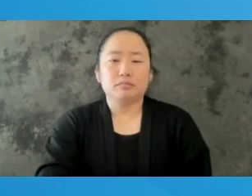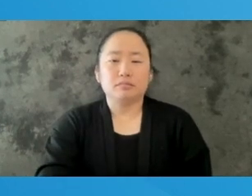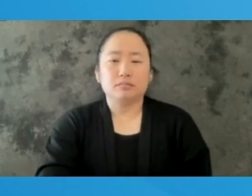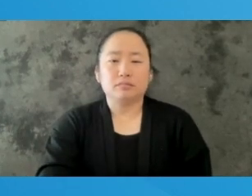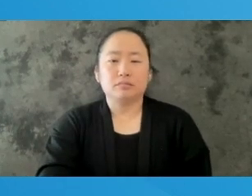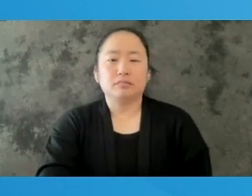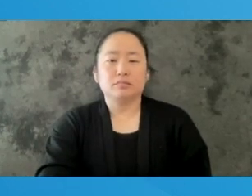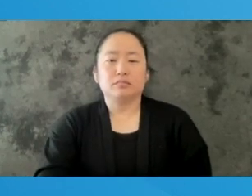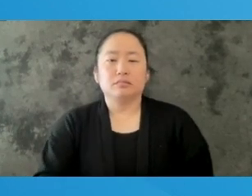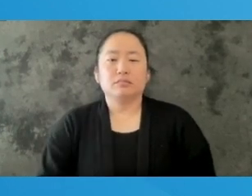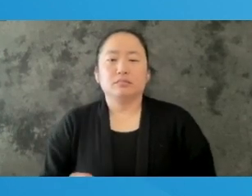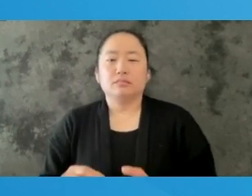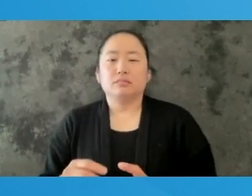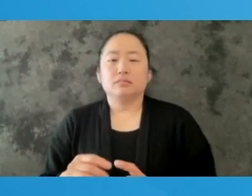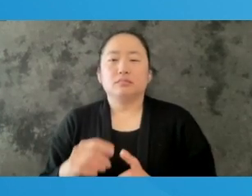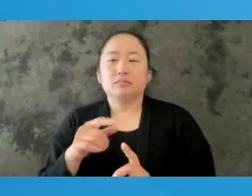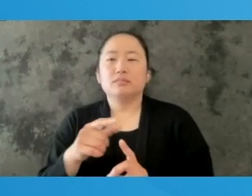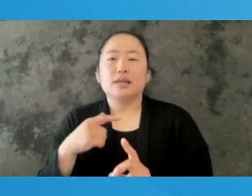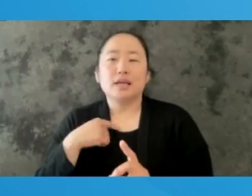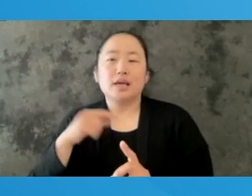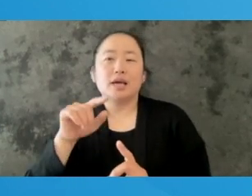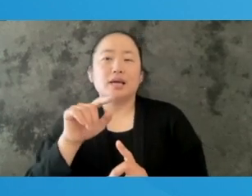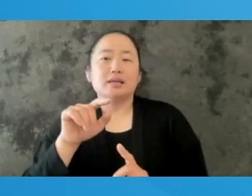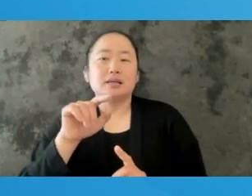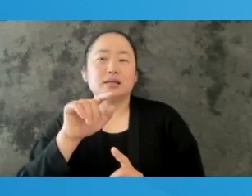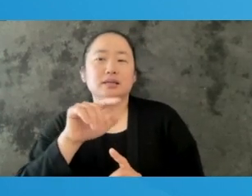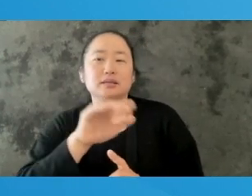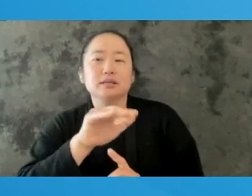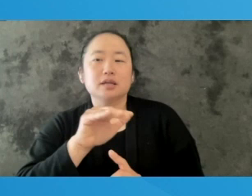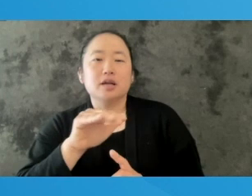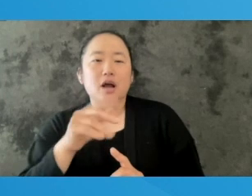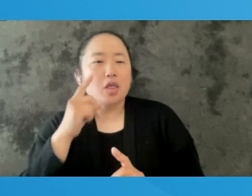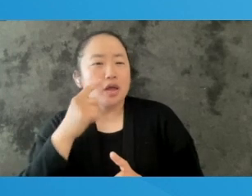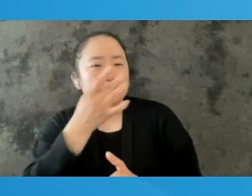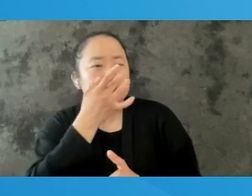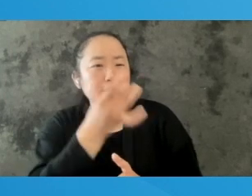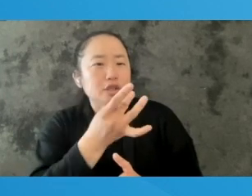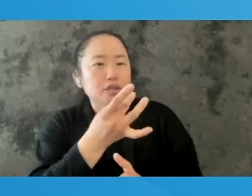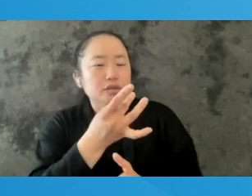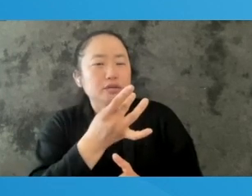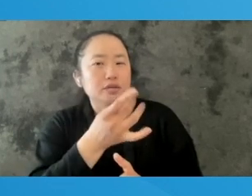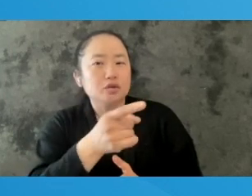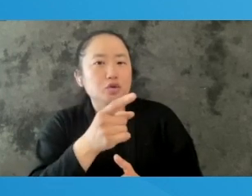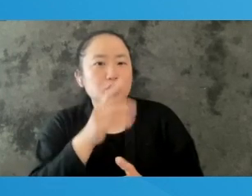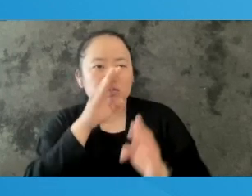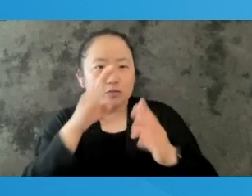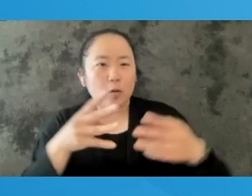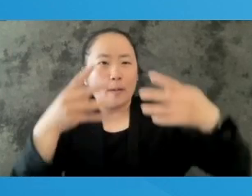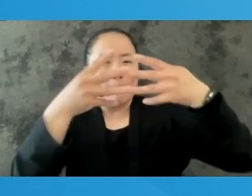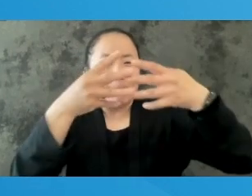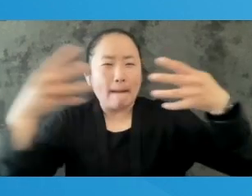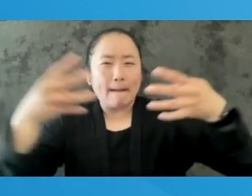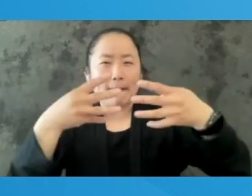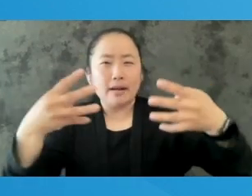And Tiffany, I thought it was interesting how you focused on those lines and how they interact with each other.